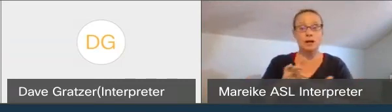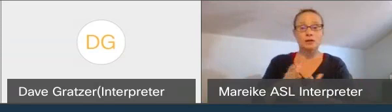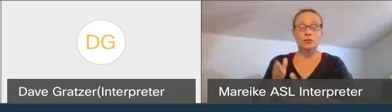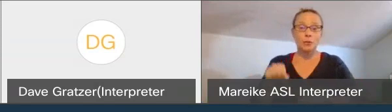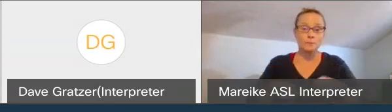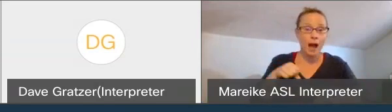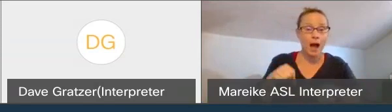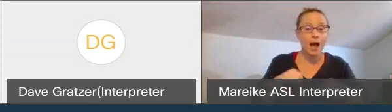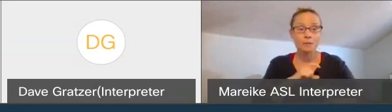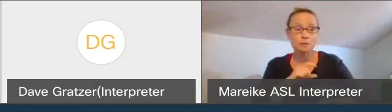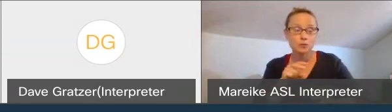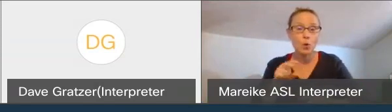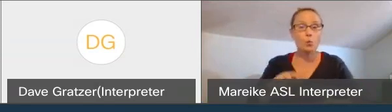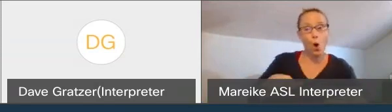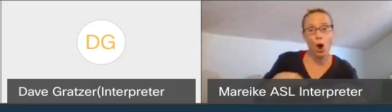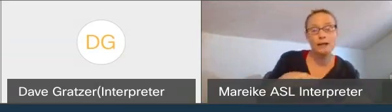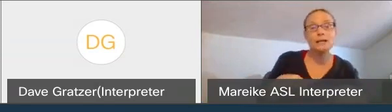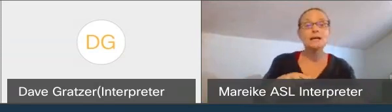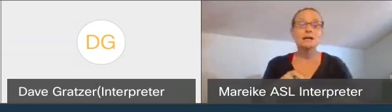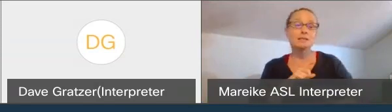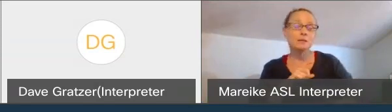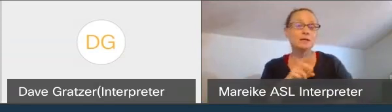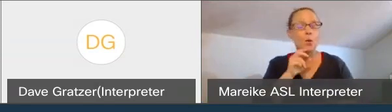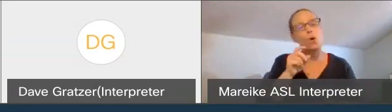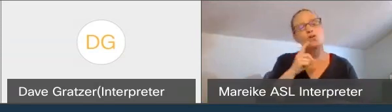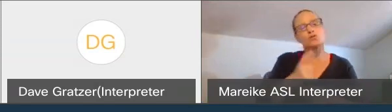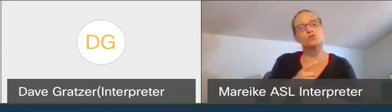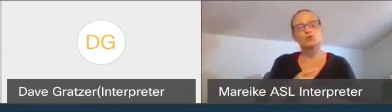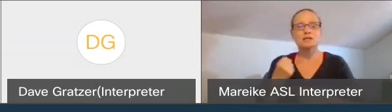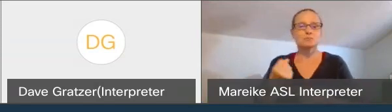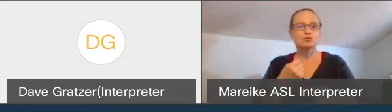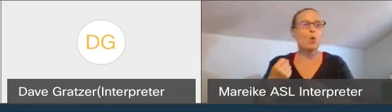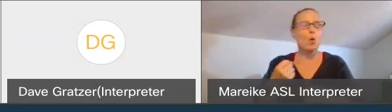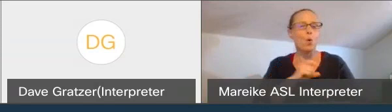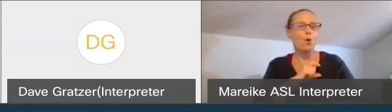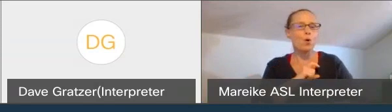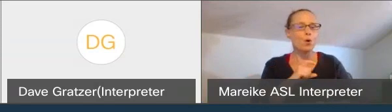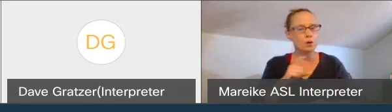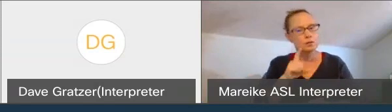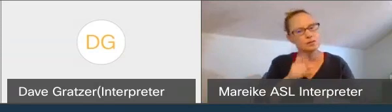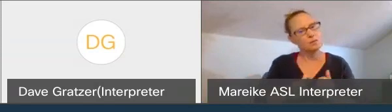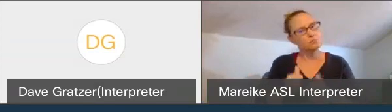walking the beat, or routine patrol car travel. The only problem here is that the primary focus of patrol time spent